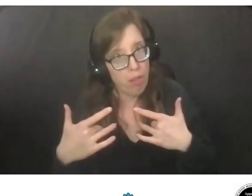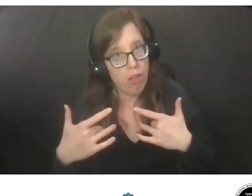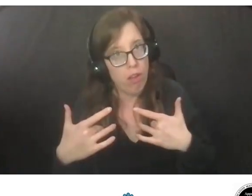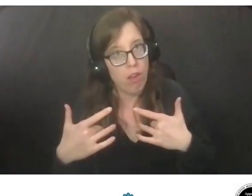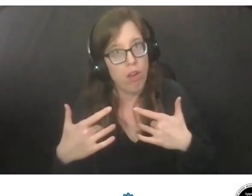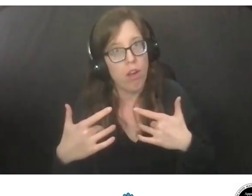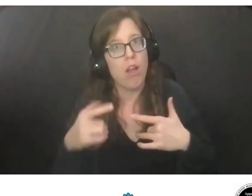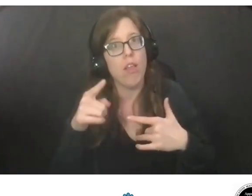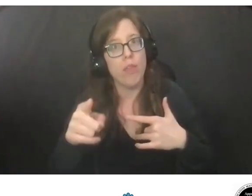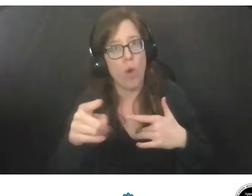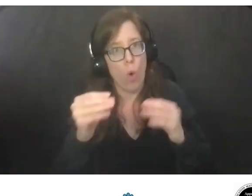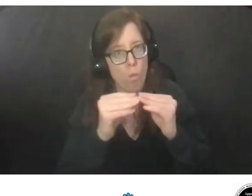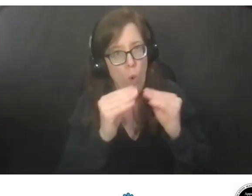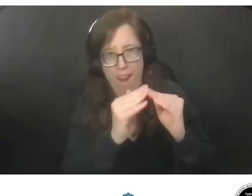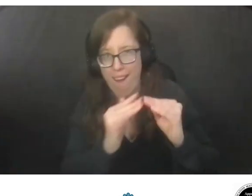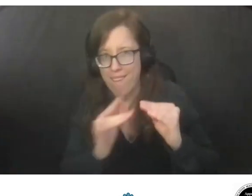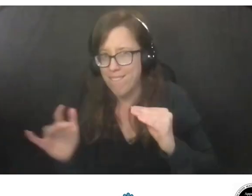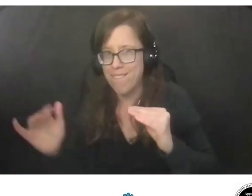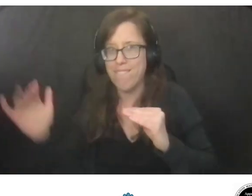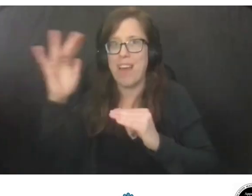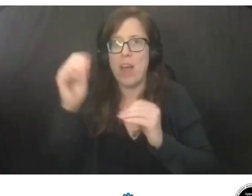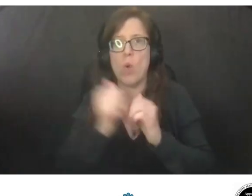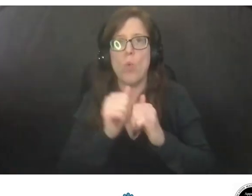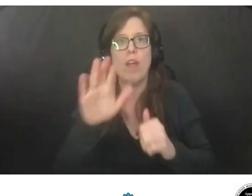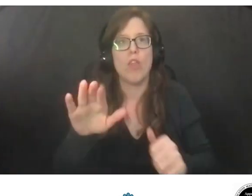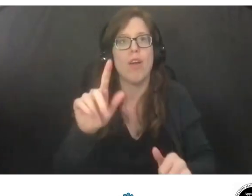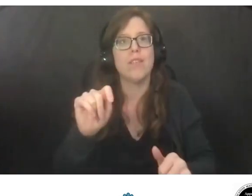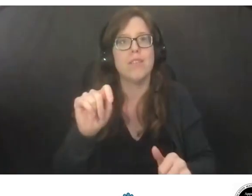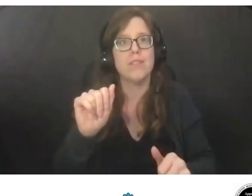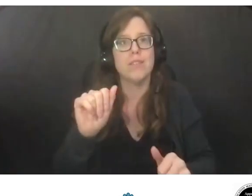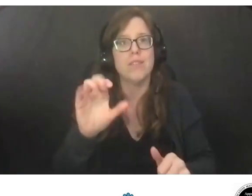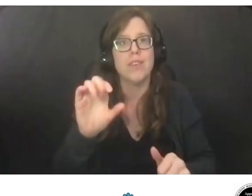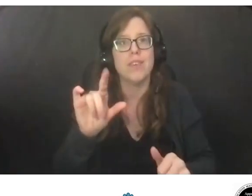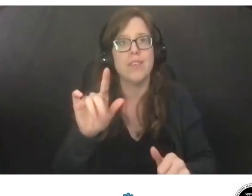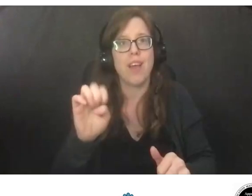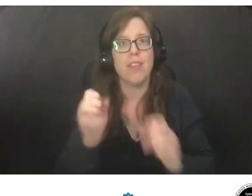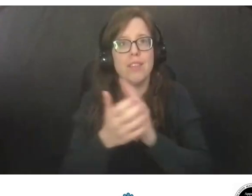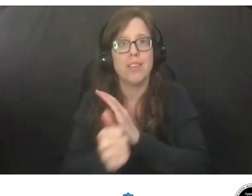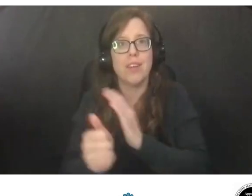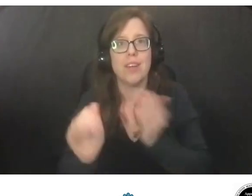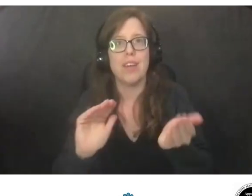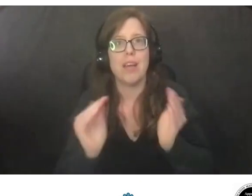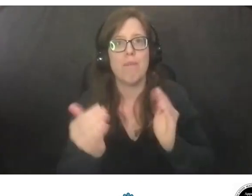far more advanced in their tactile skills than those of us who are hearing and sighted.